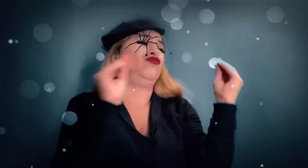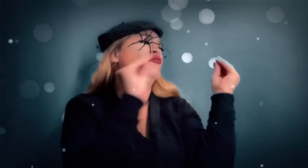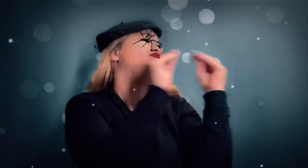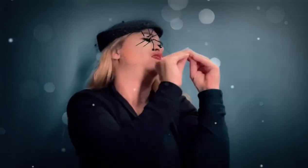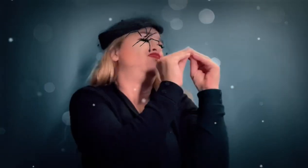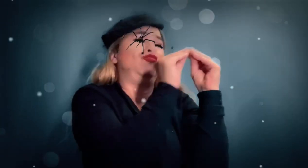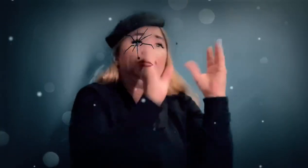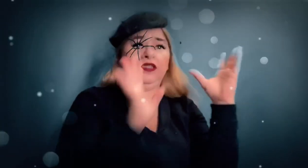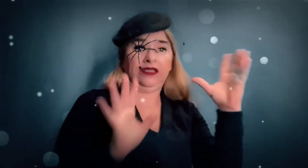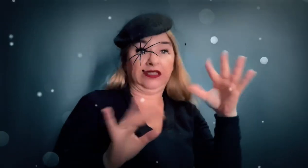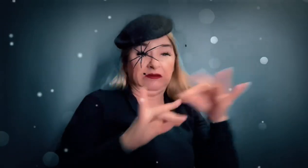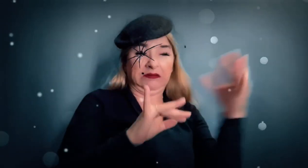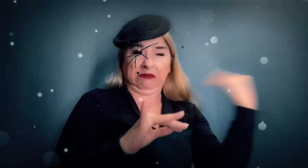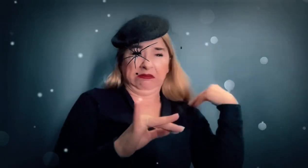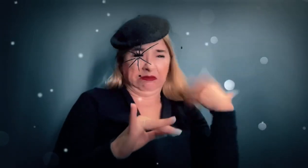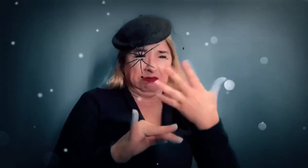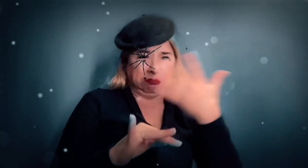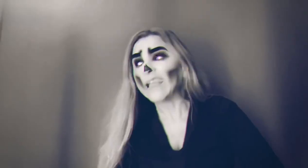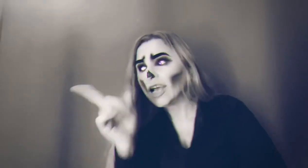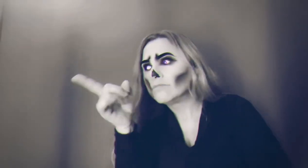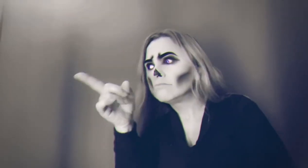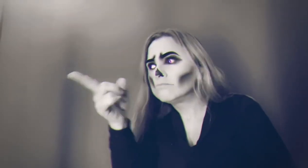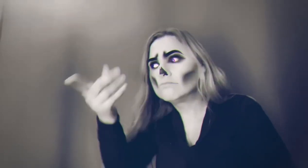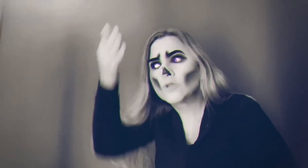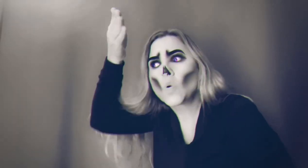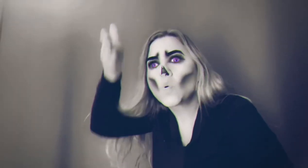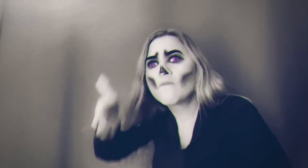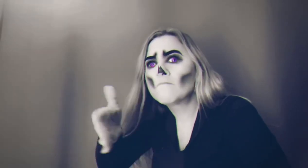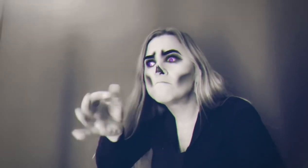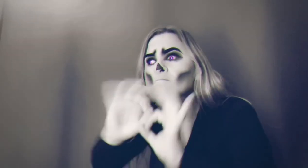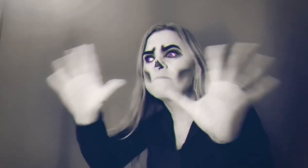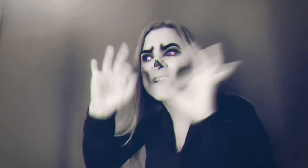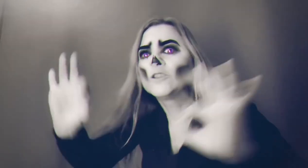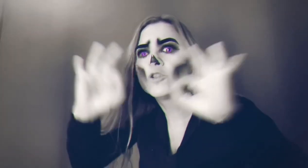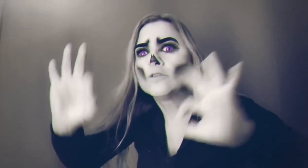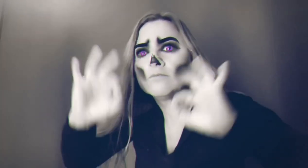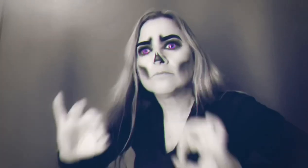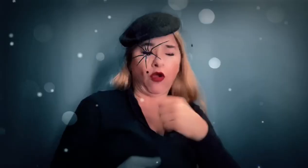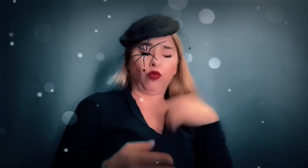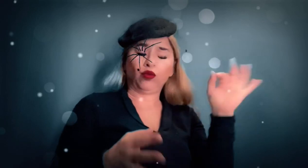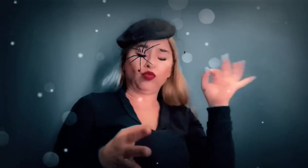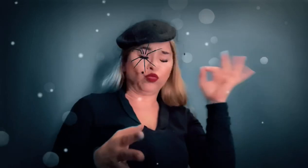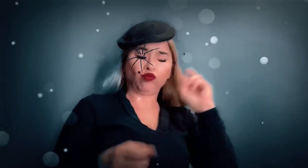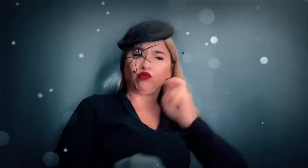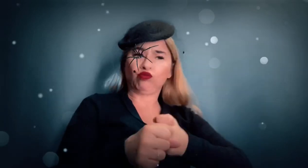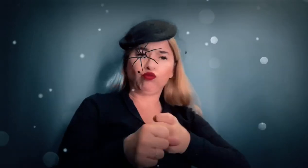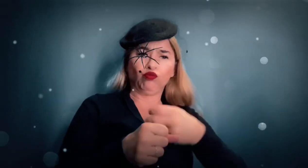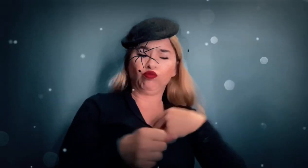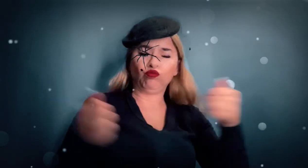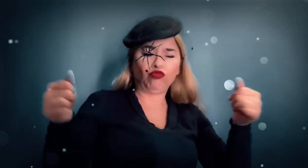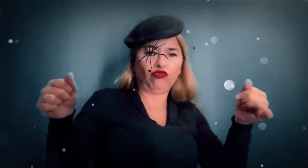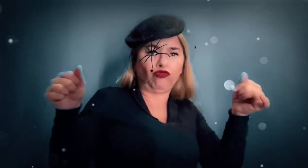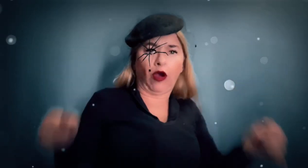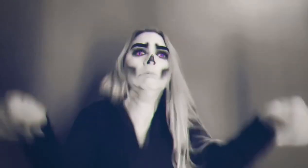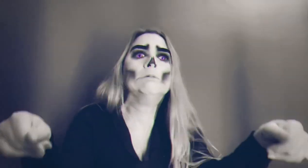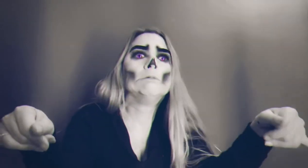We kiss. He asks me not to open to anyone. I promise to close the doors well.